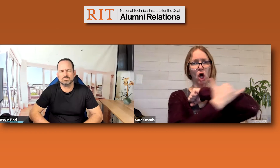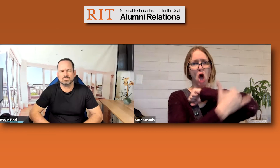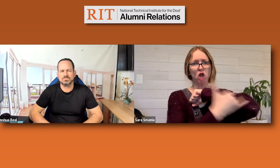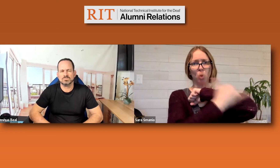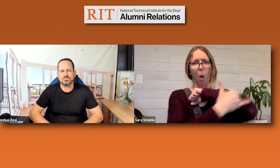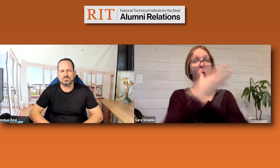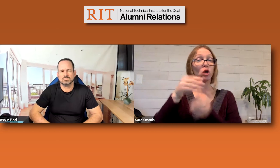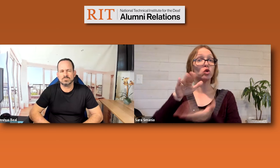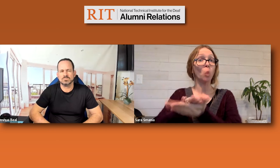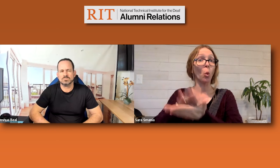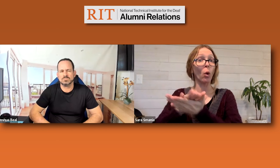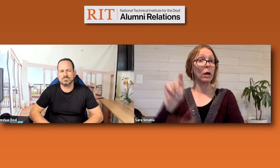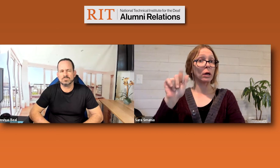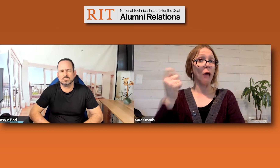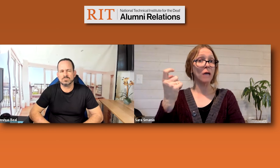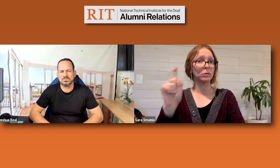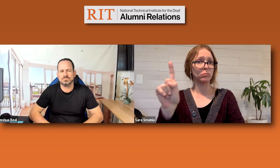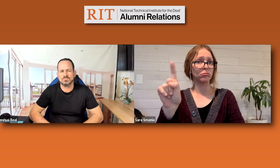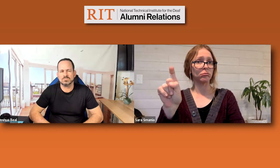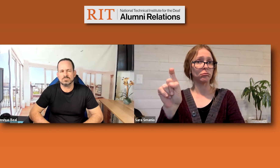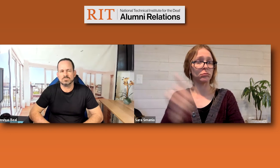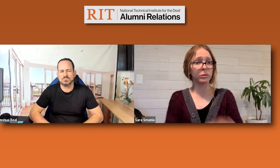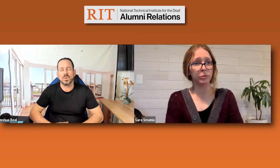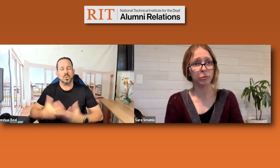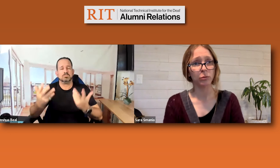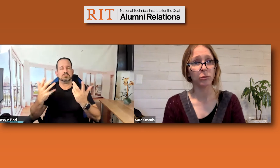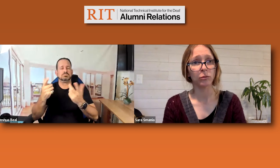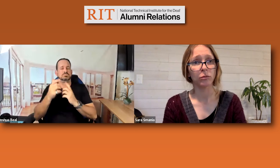Where can this person find their county and school tax information?